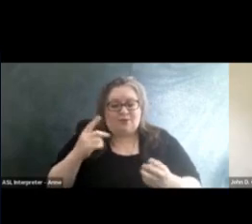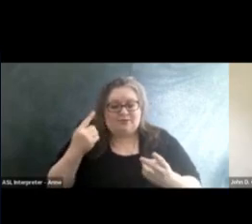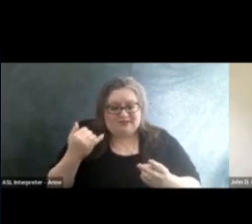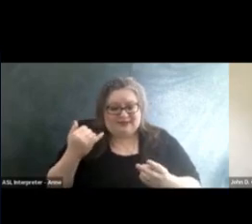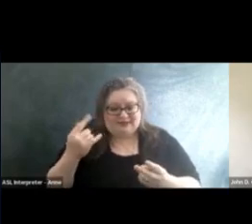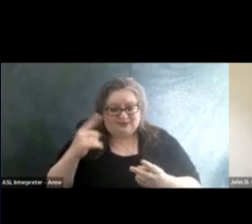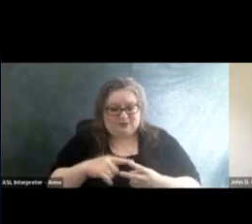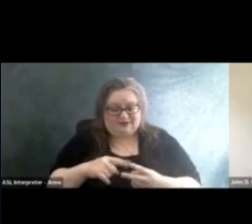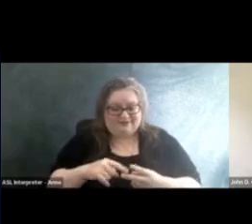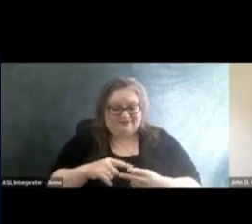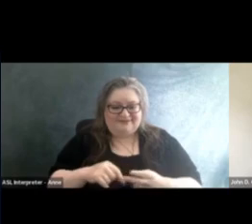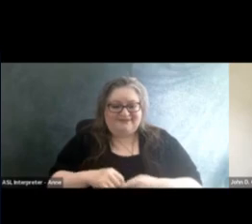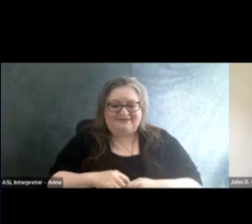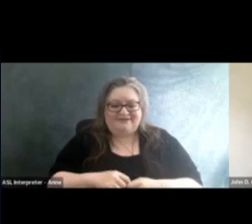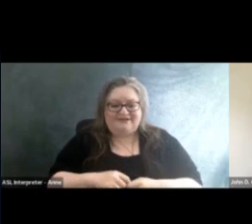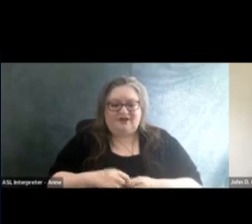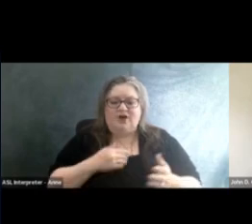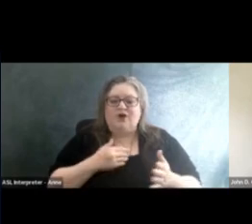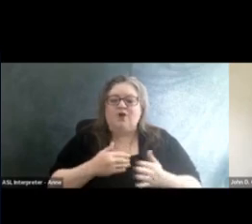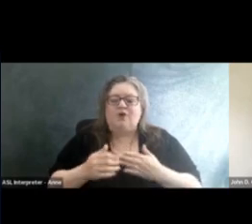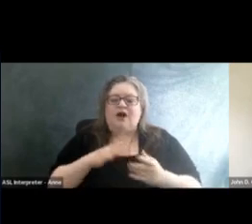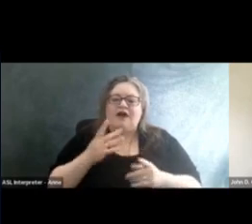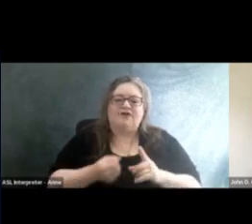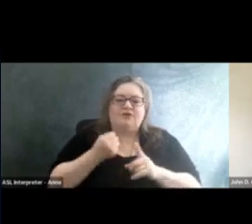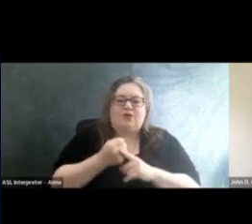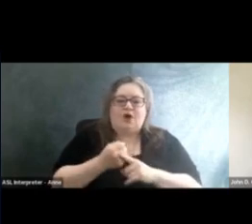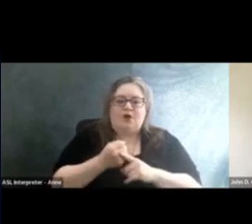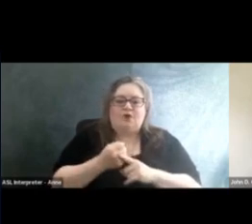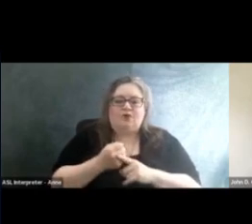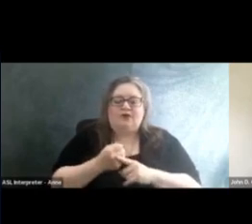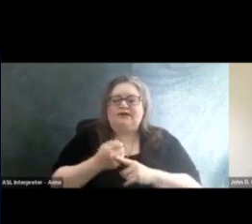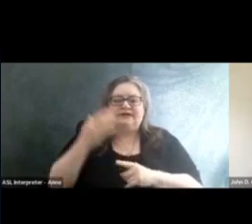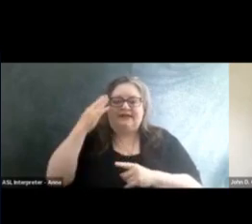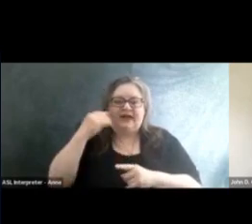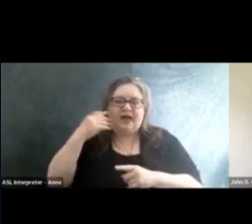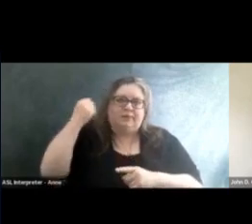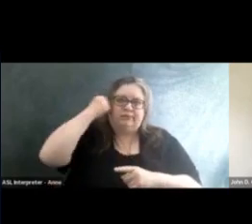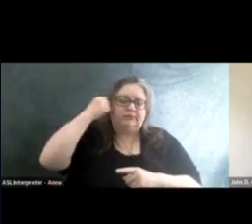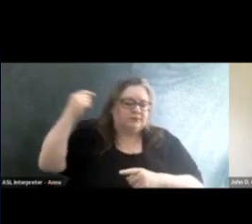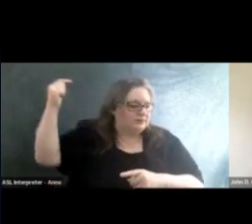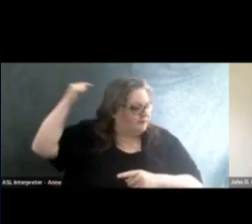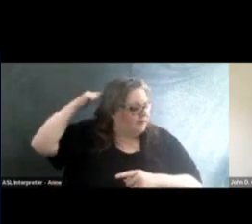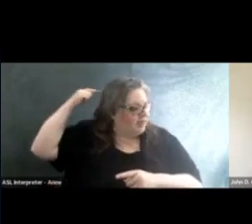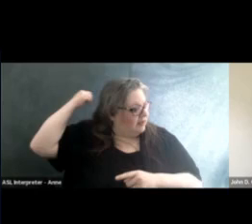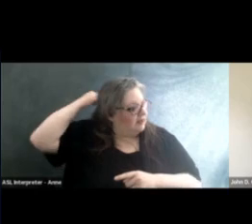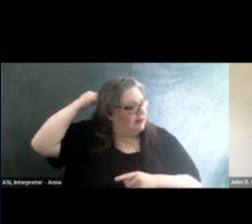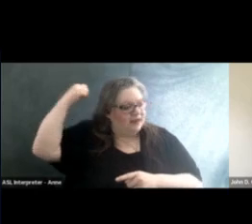And that's that wherever the blow comes to the head, the back, the side, the top, the frontal areas of the brain,